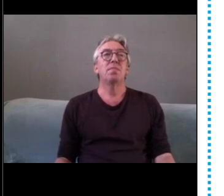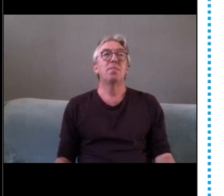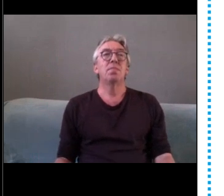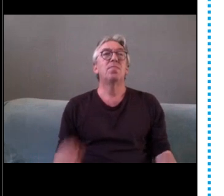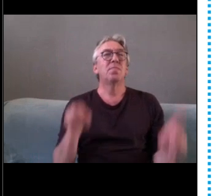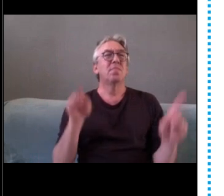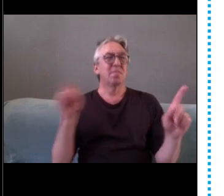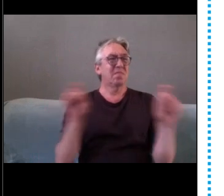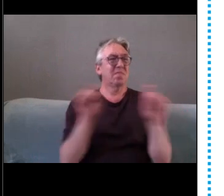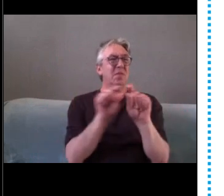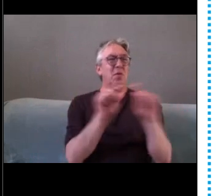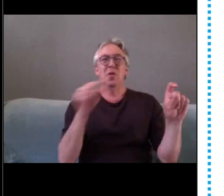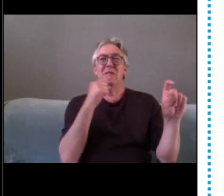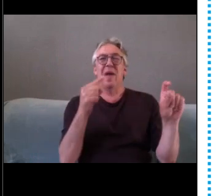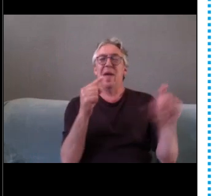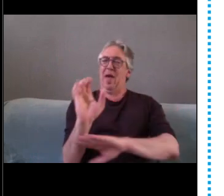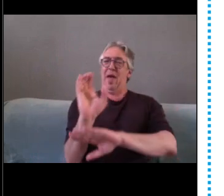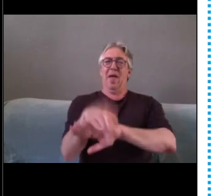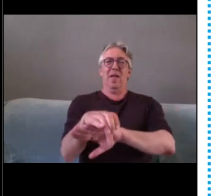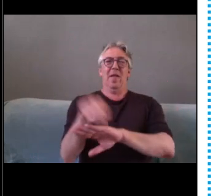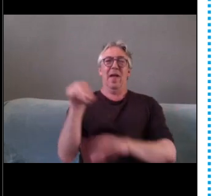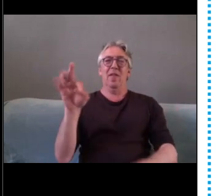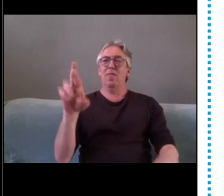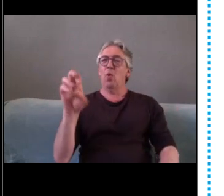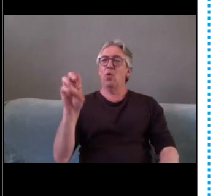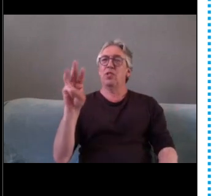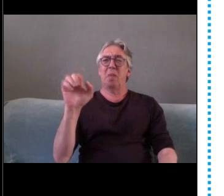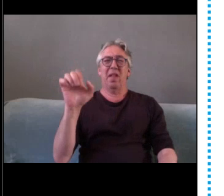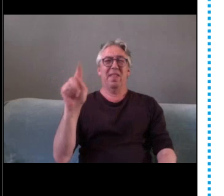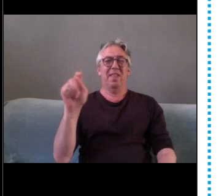as they are defined in the Code, so National Regulatory Authorities.